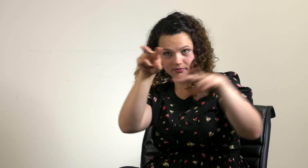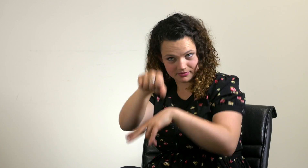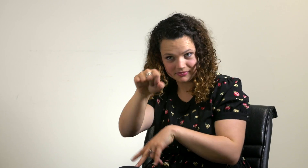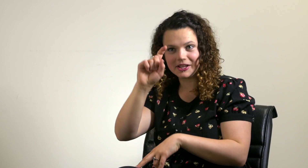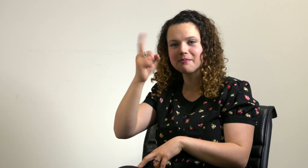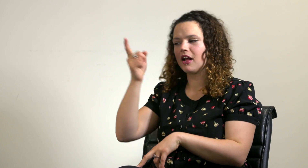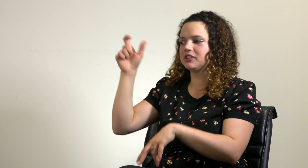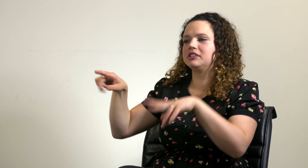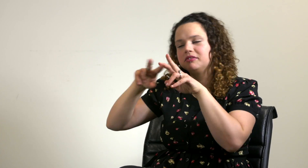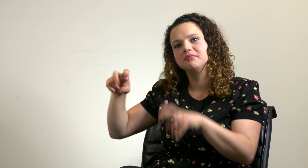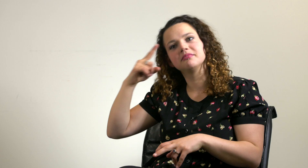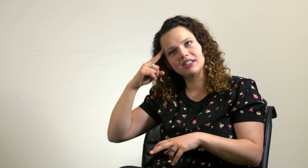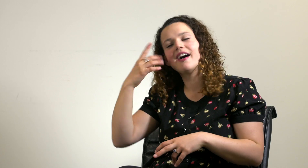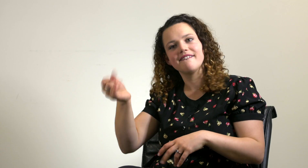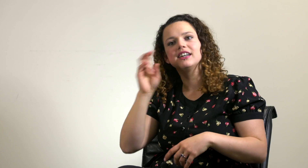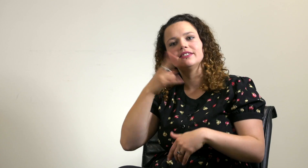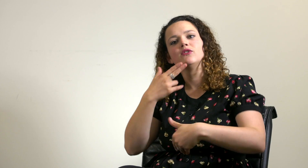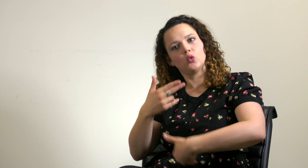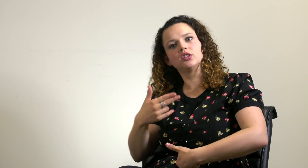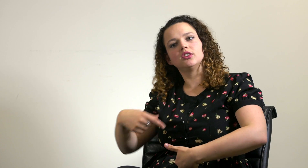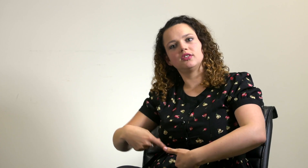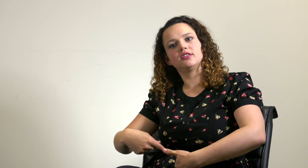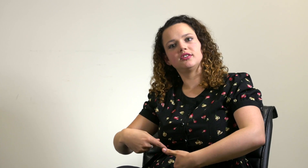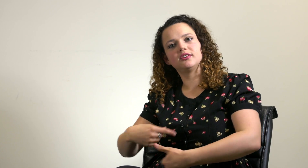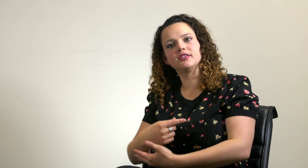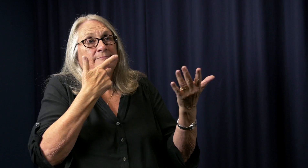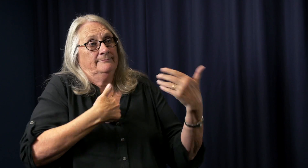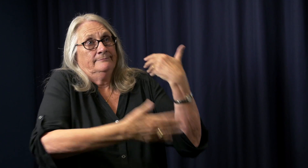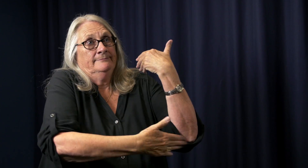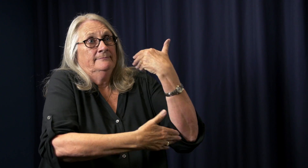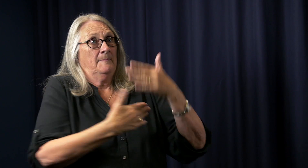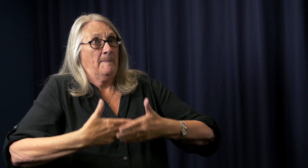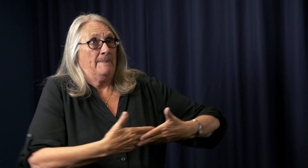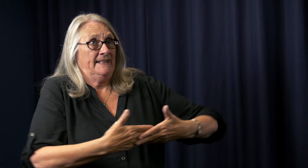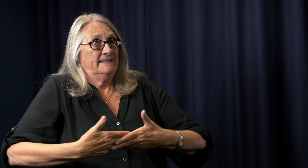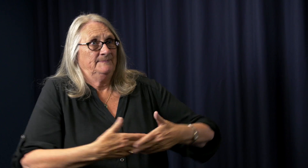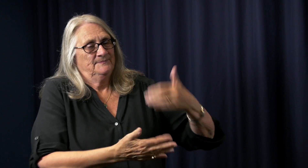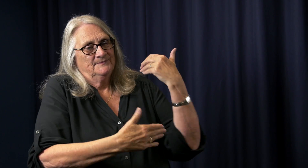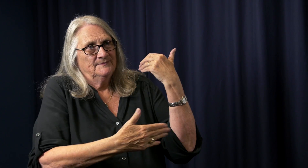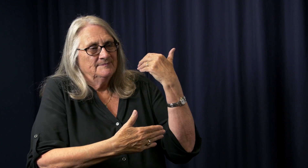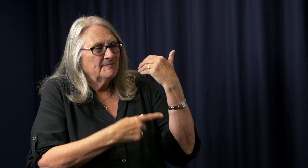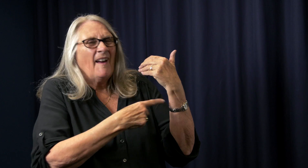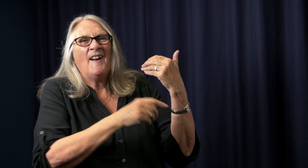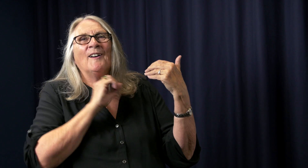We rely on our eyes as well, but we have Deafhood, which is what we describe as our intuition. if I'm, you know, holding a young baby